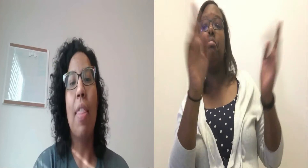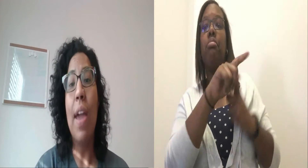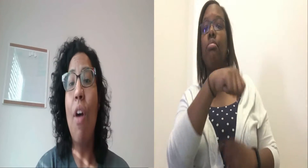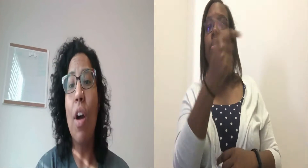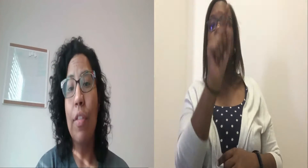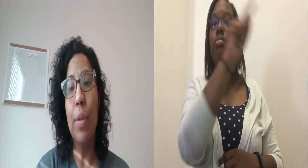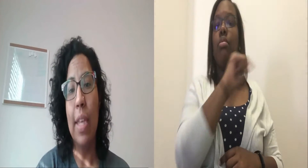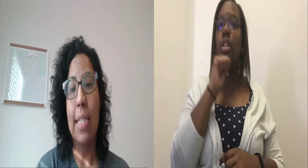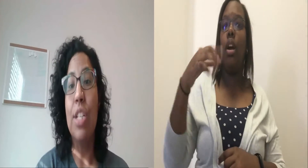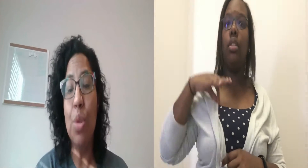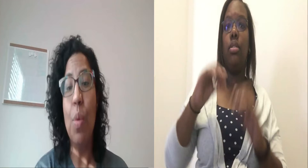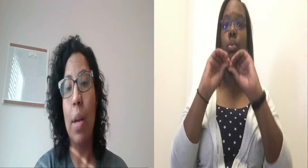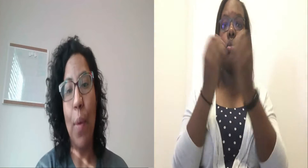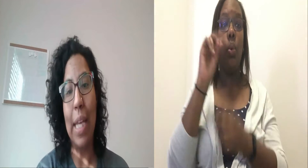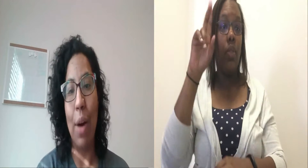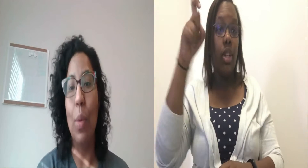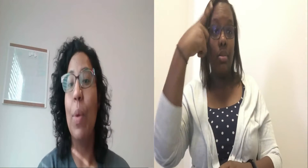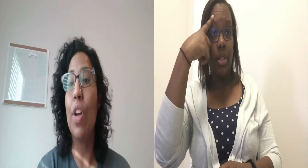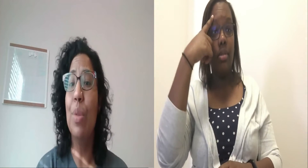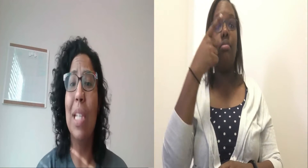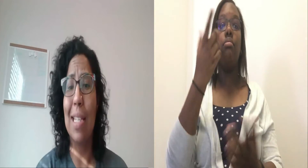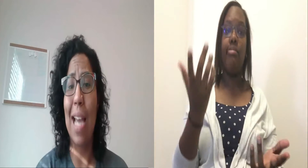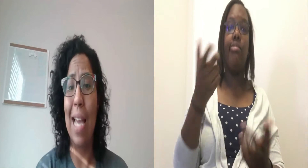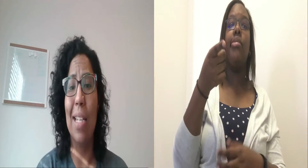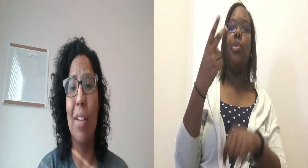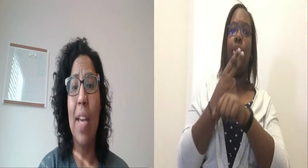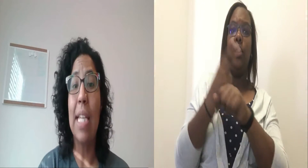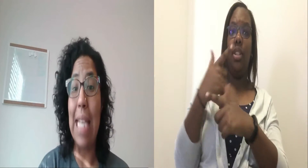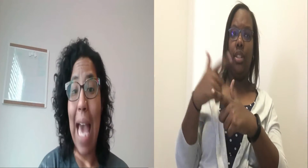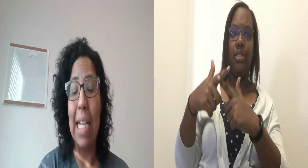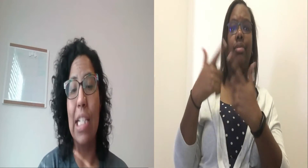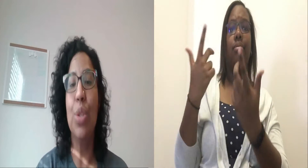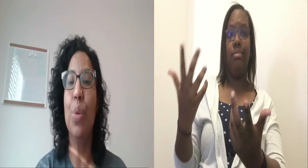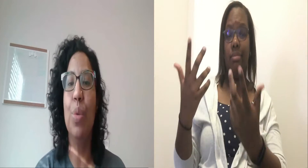there are a few things I do want to point out when we're using this kind of data to